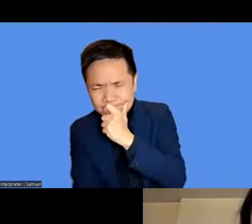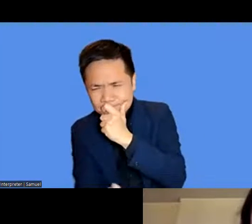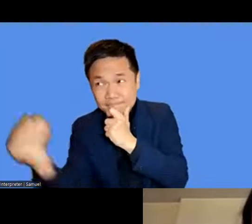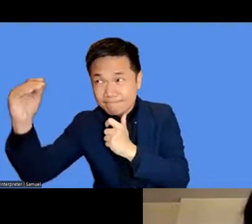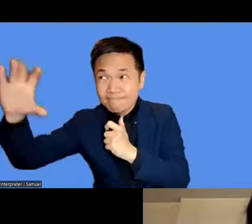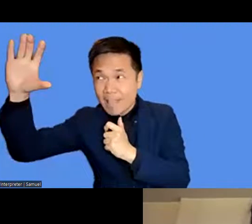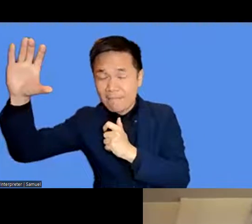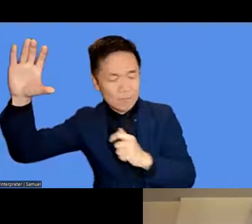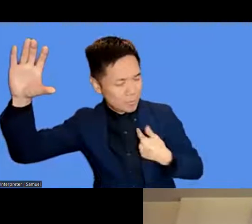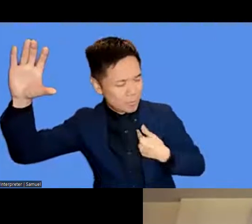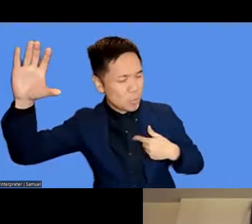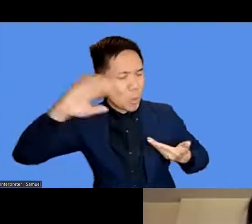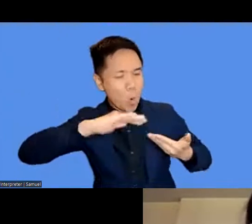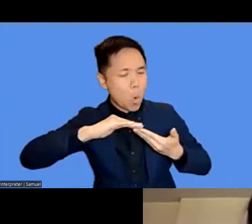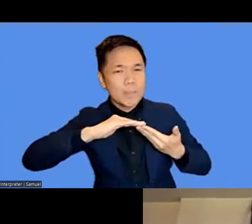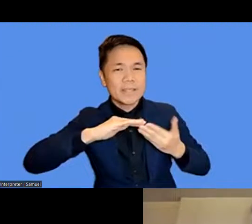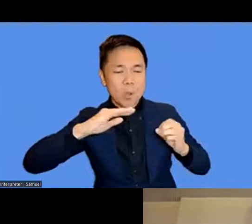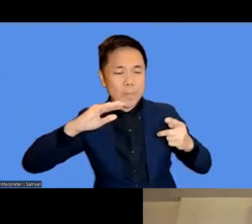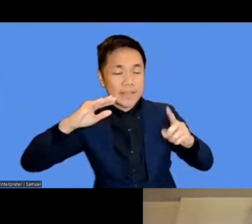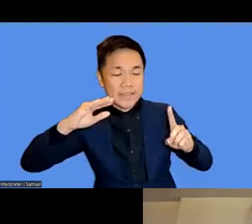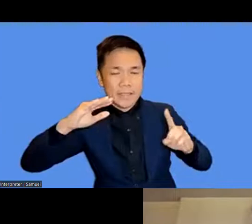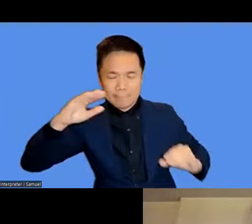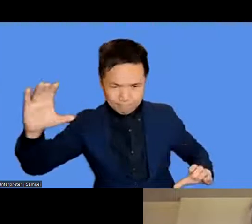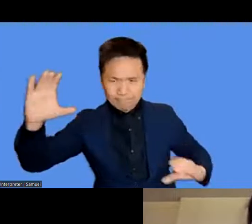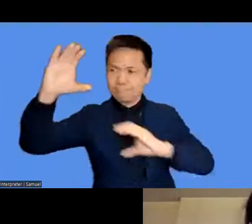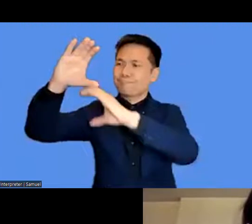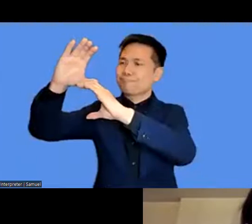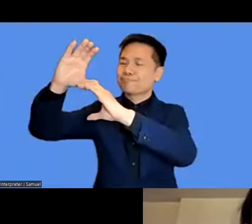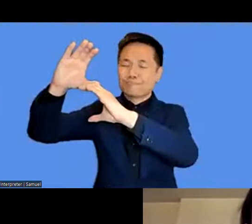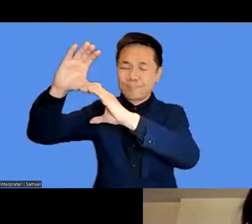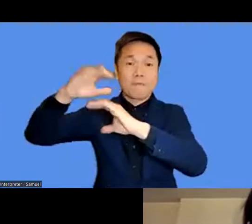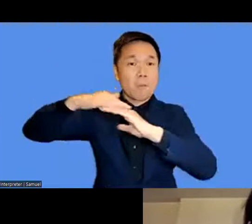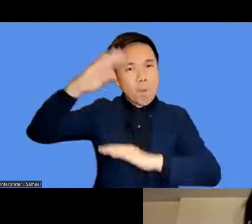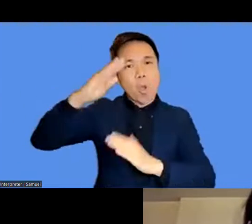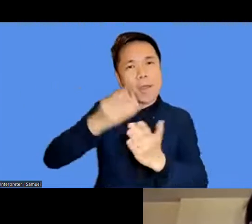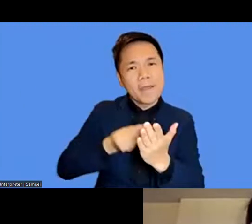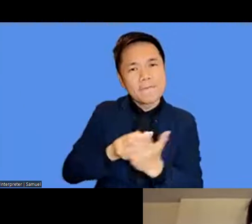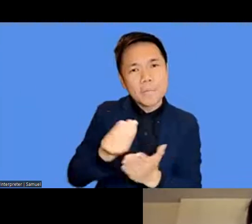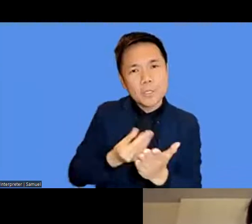So, this connection and these partnerships are very important to start getting developed